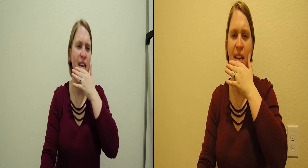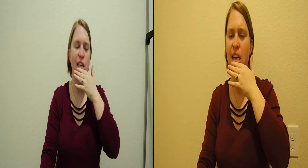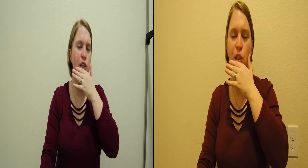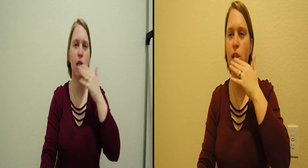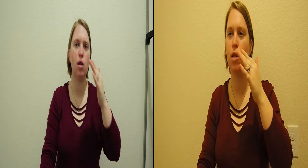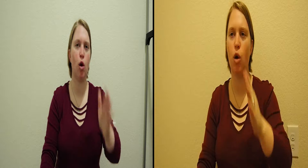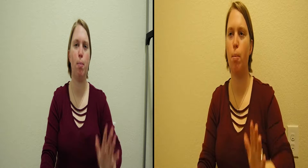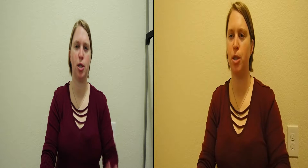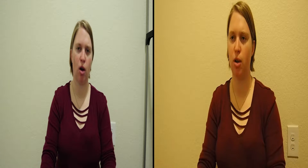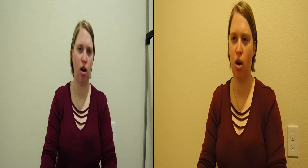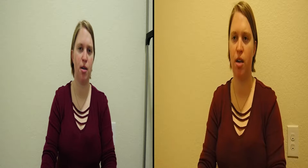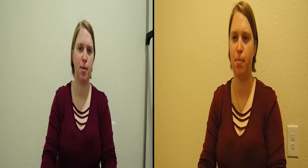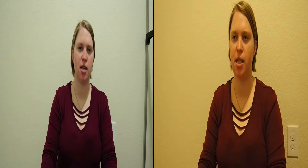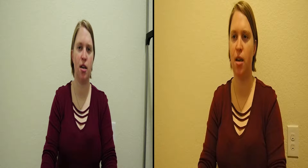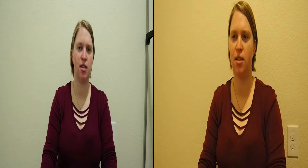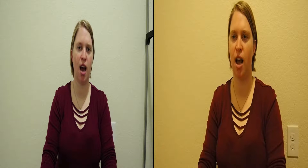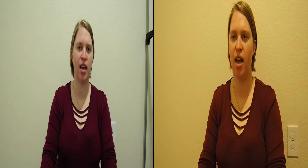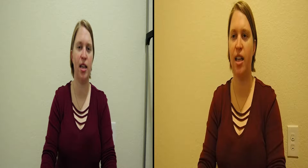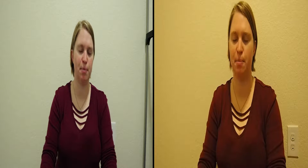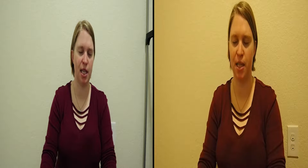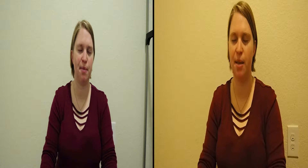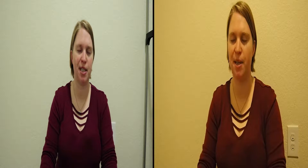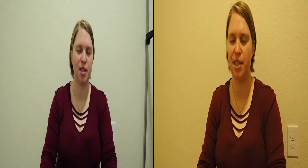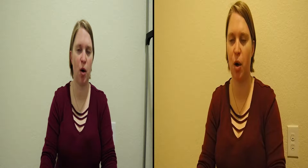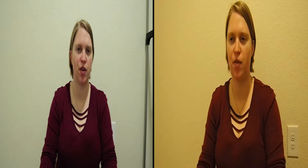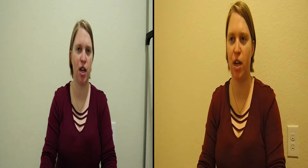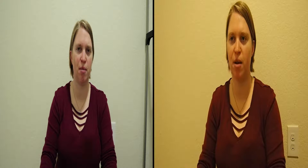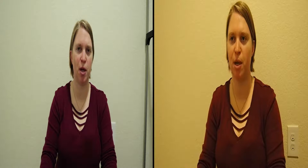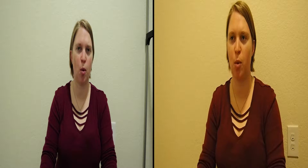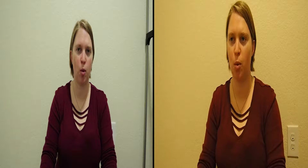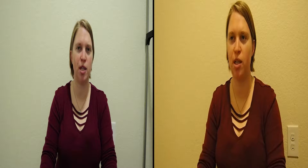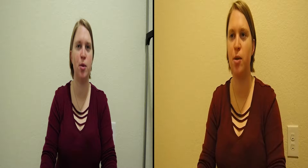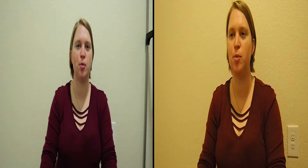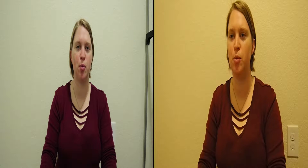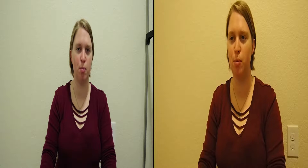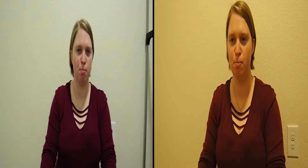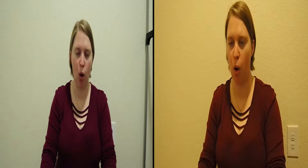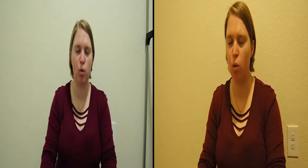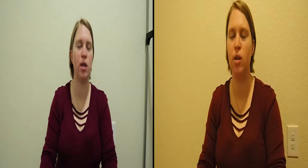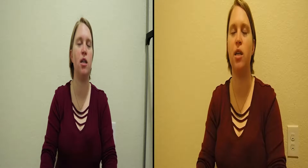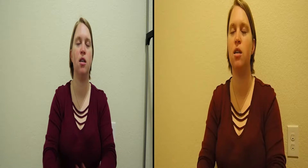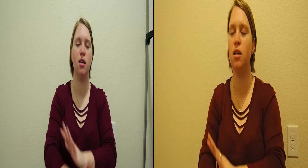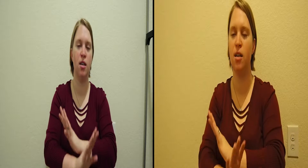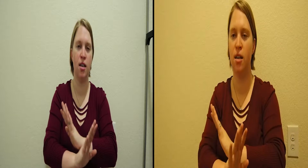It's just a little bizarre because I can see myself and I'm like holy moly